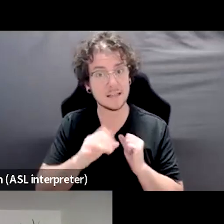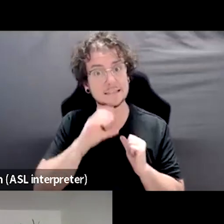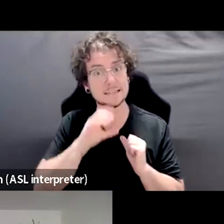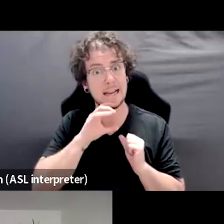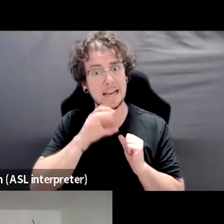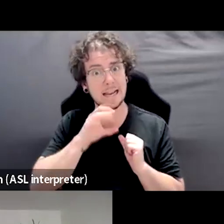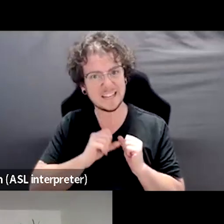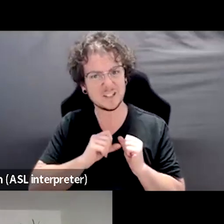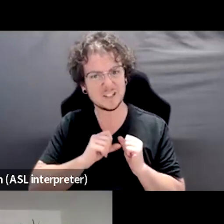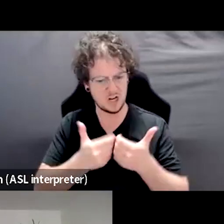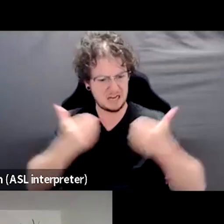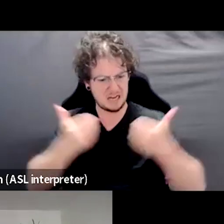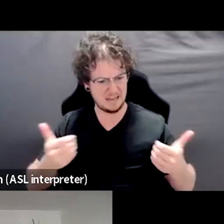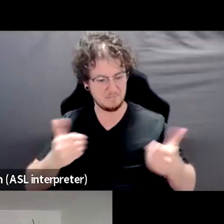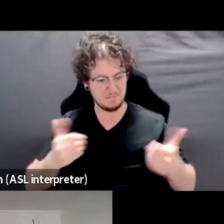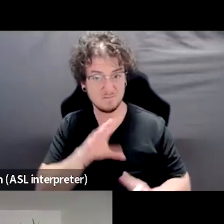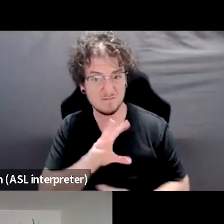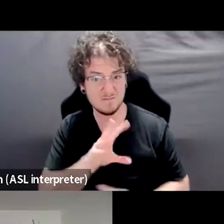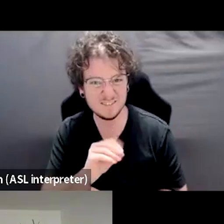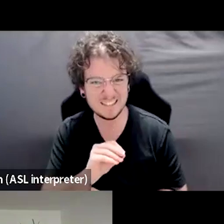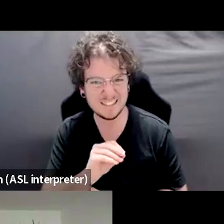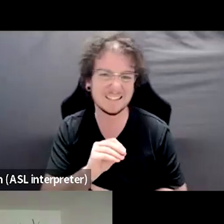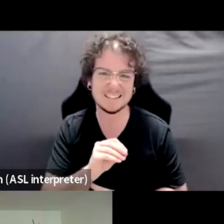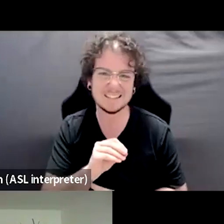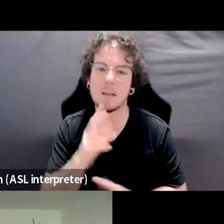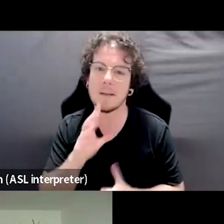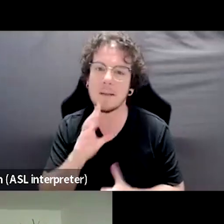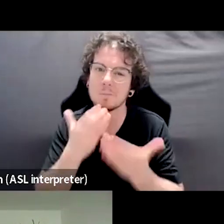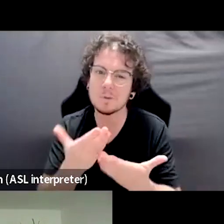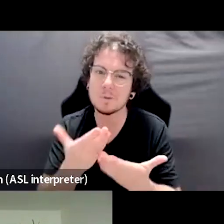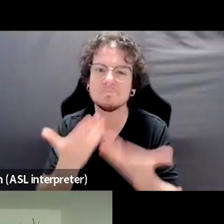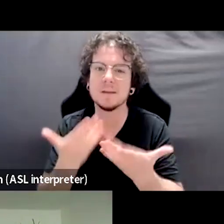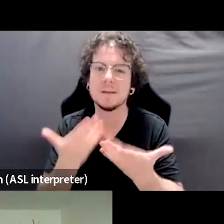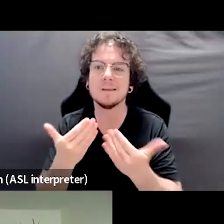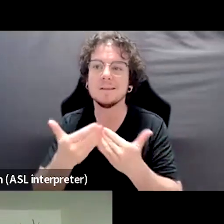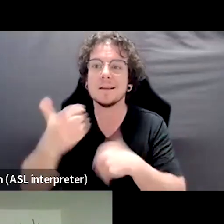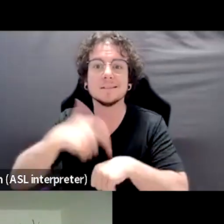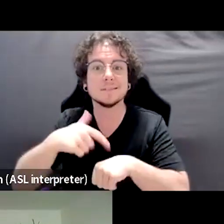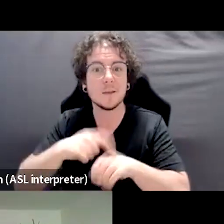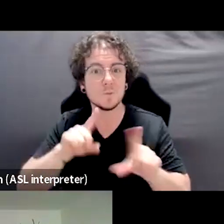So, I would propose that maybe the future survey should look at 60 plus, which means that when the